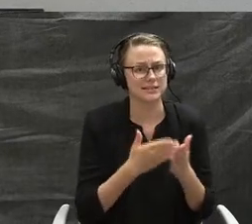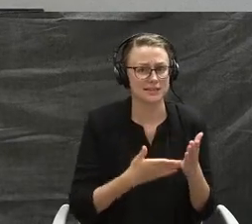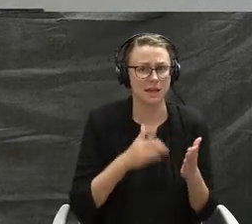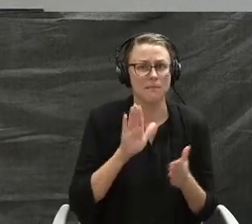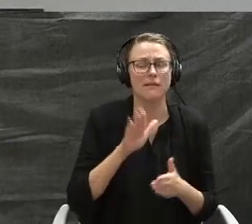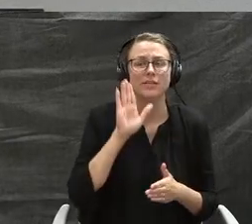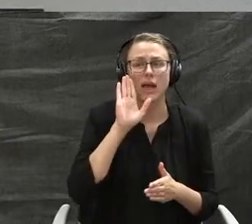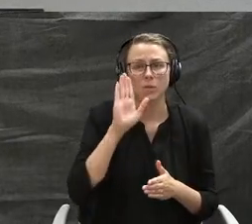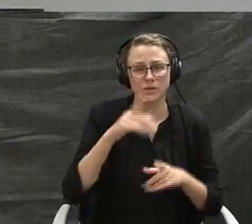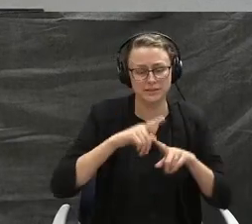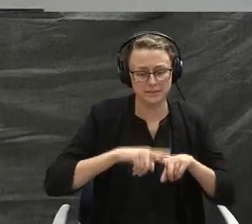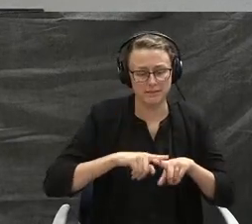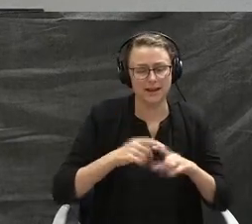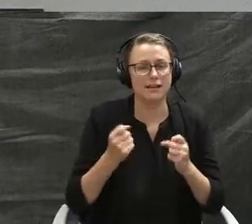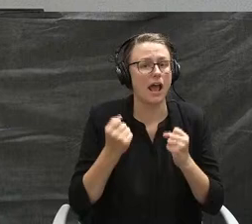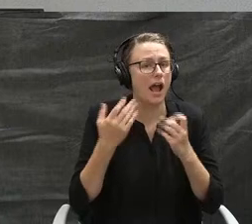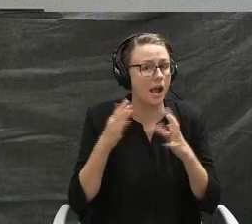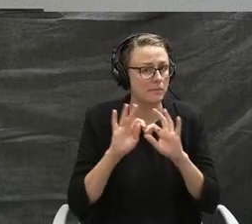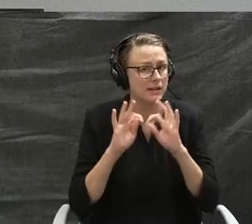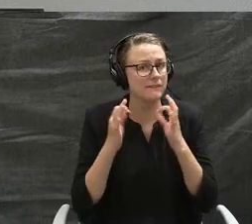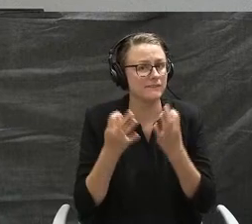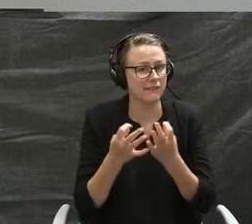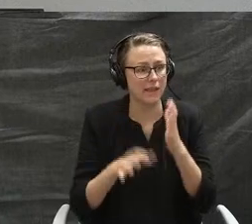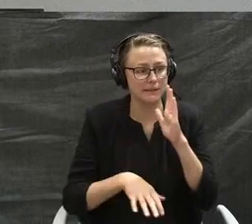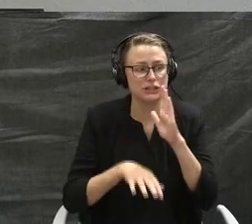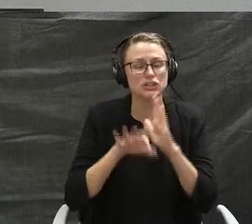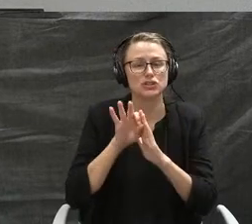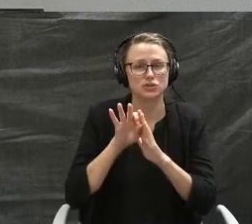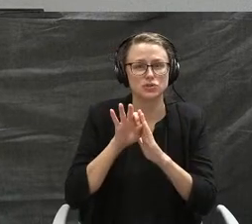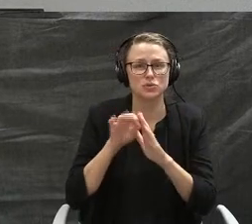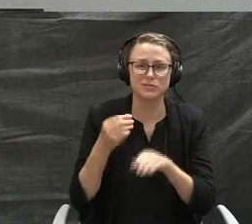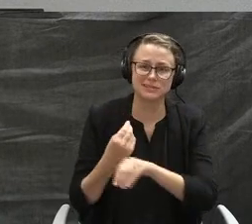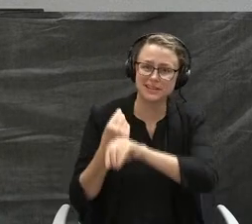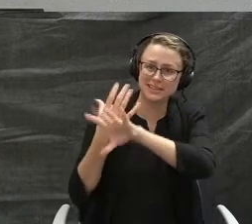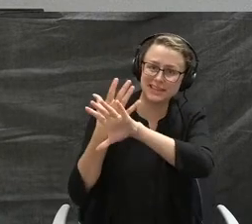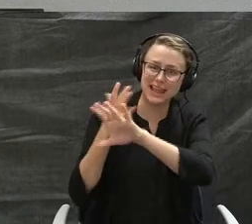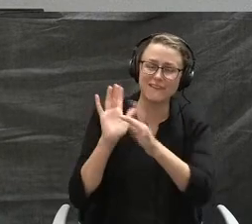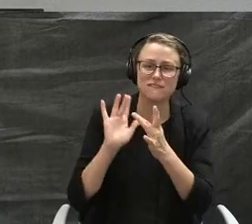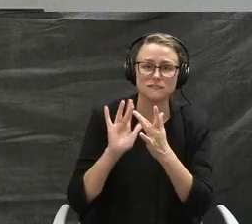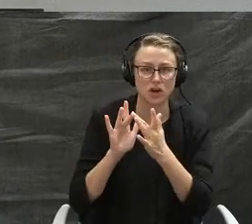choose the virtual option, so we're going to be able to staff